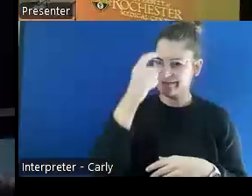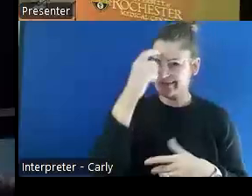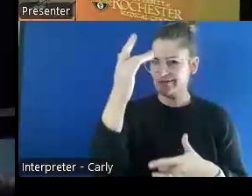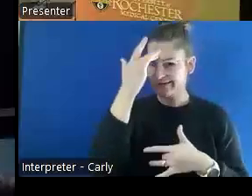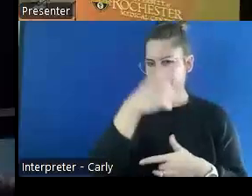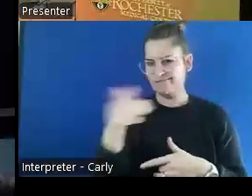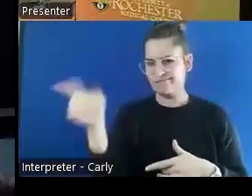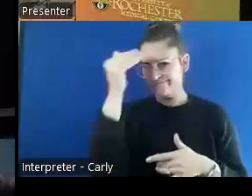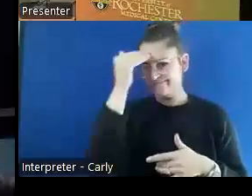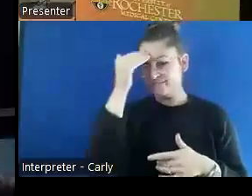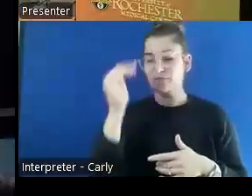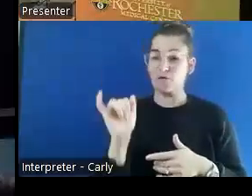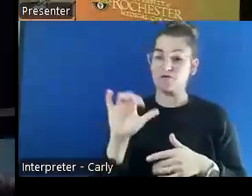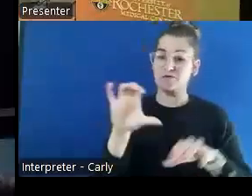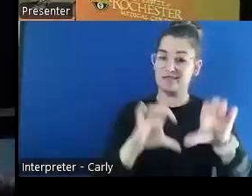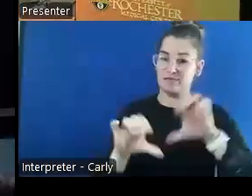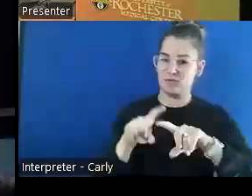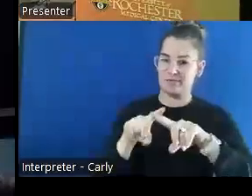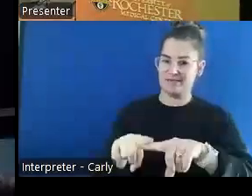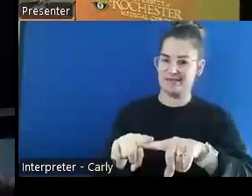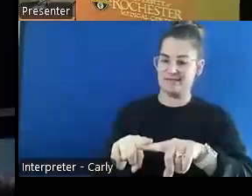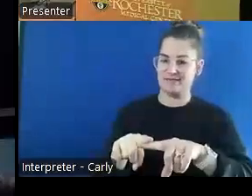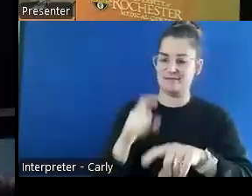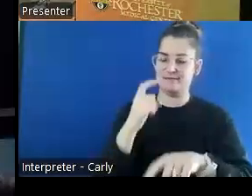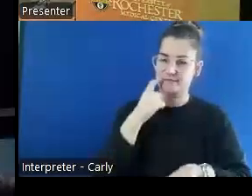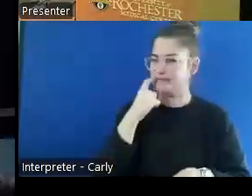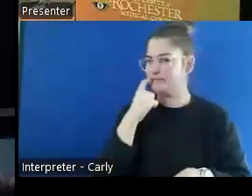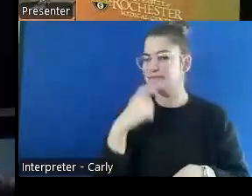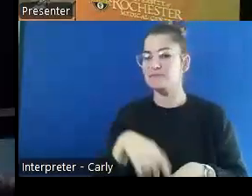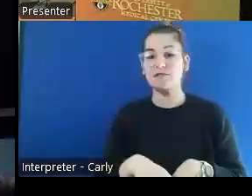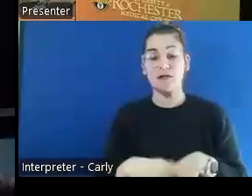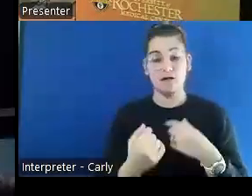chemical dependency problems and so while we would really love to be able to take care of people of